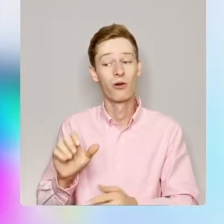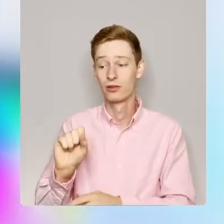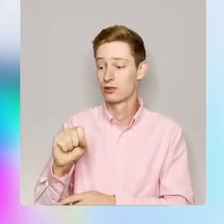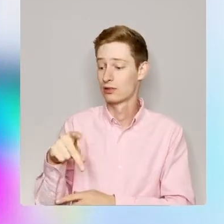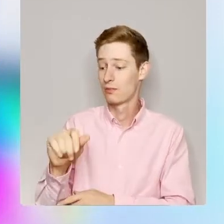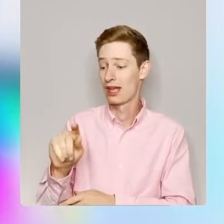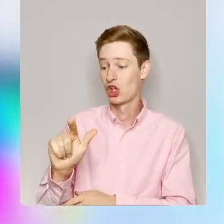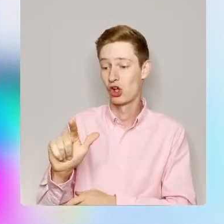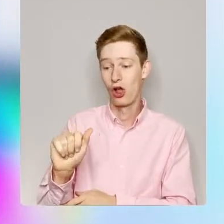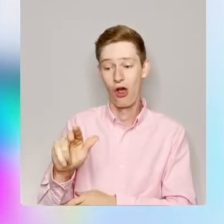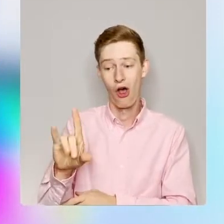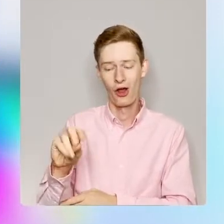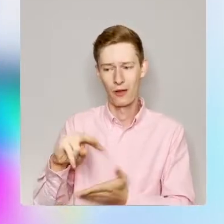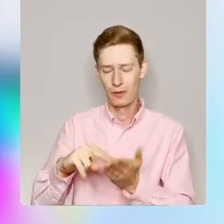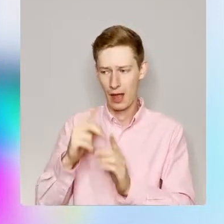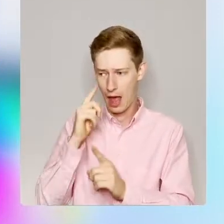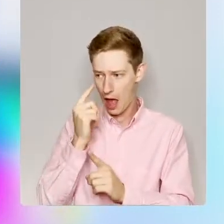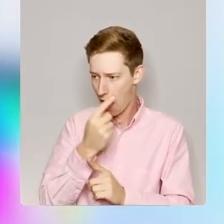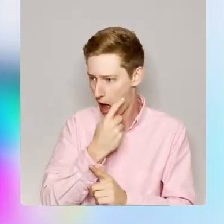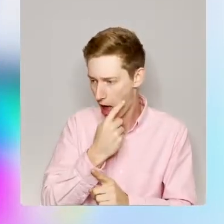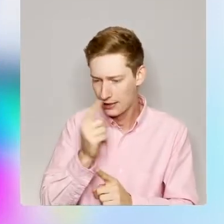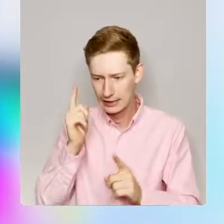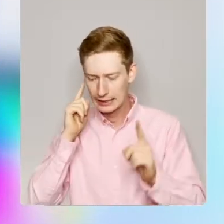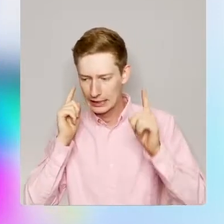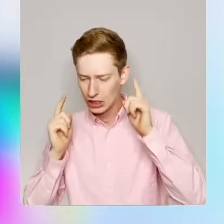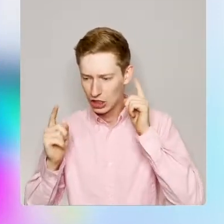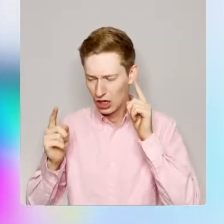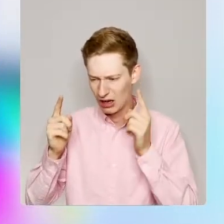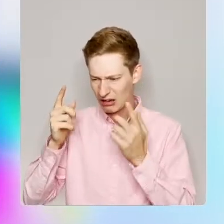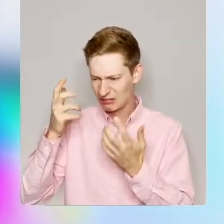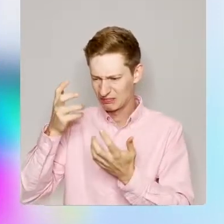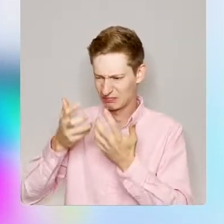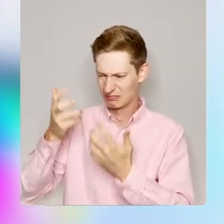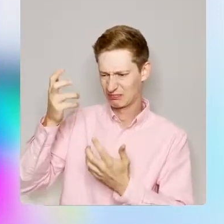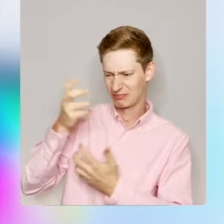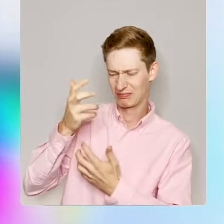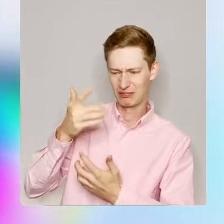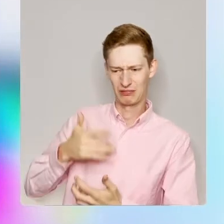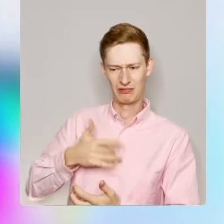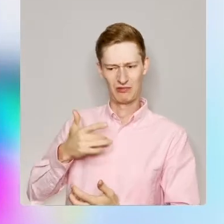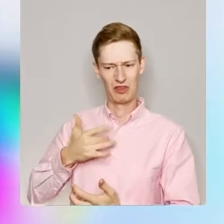there's a mismatch between our eyes and our ears that just makes things feel less real.